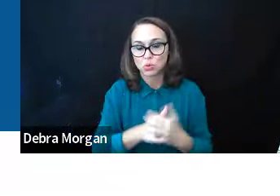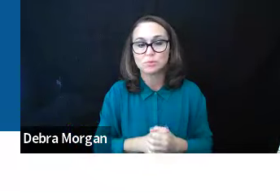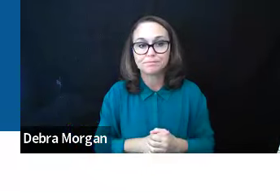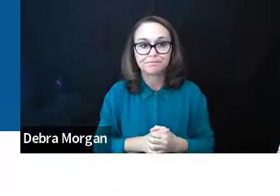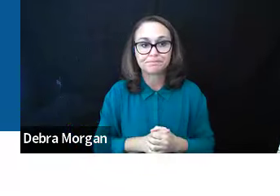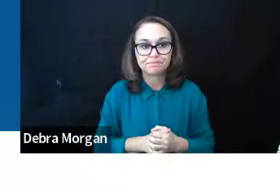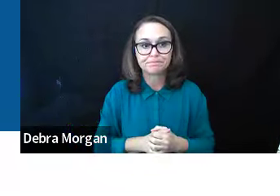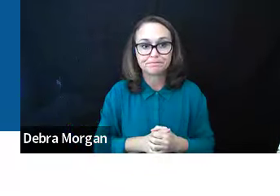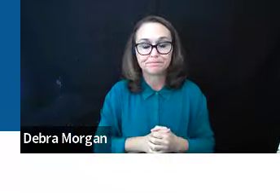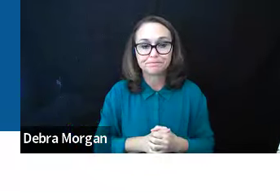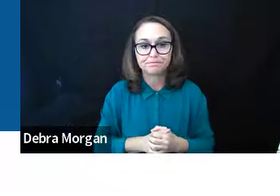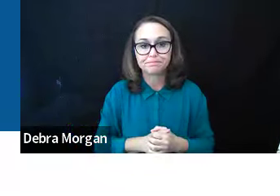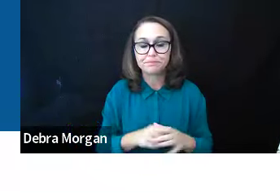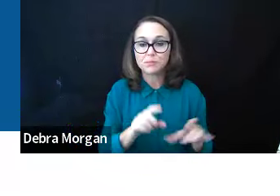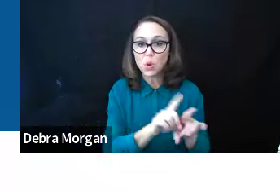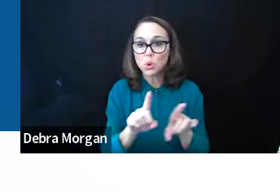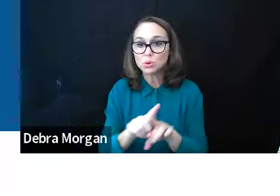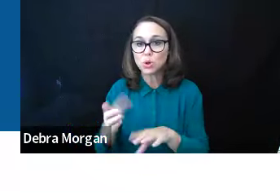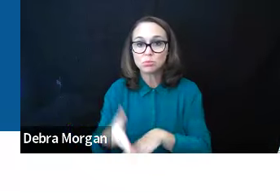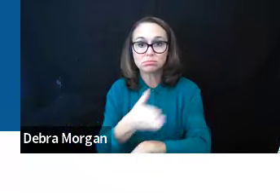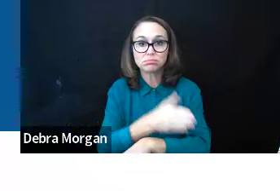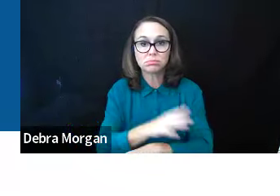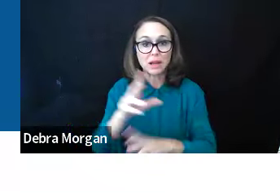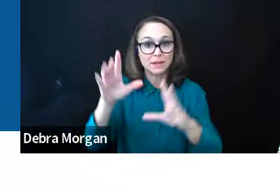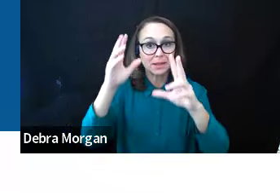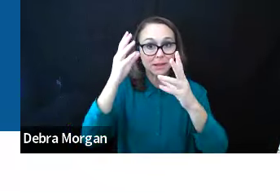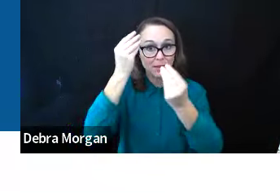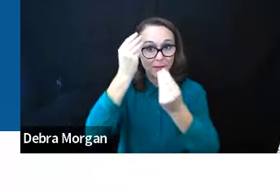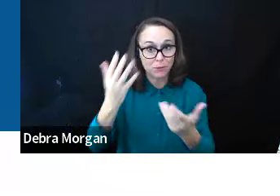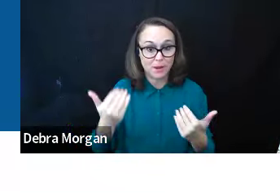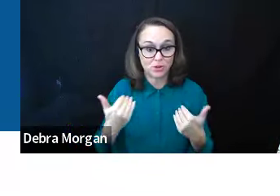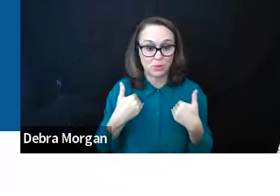we also are working on enhancing the data we have available to us through a data sharing